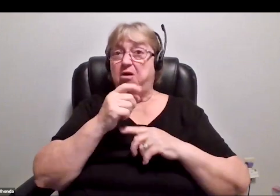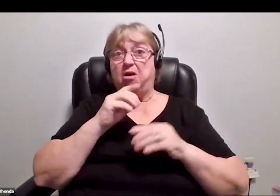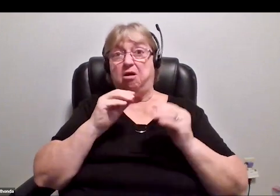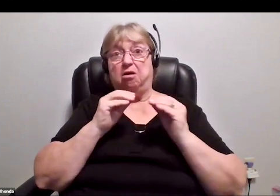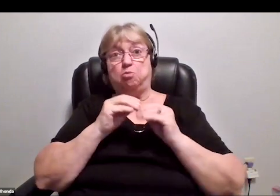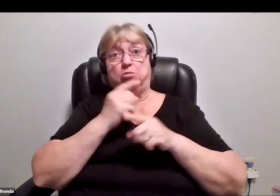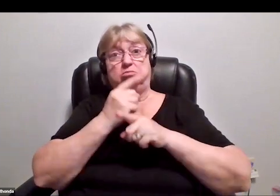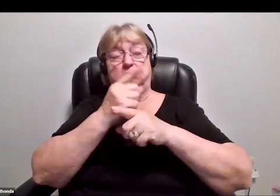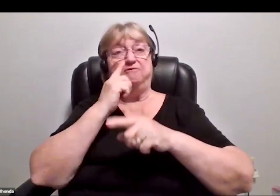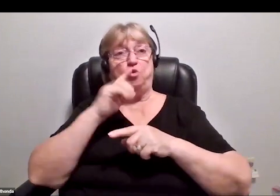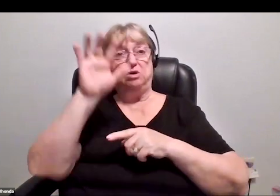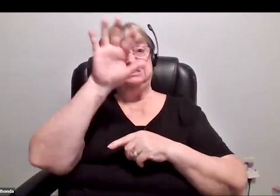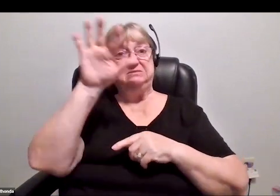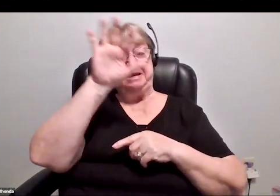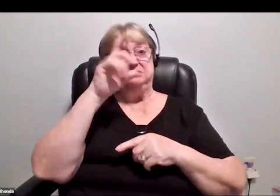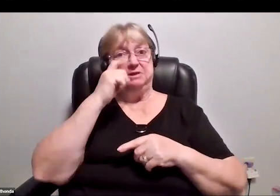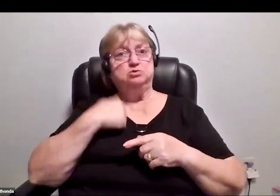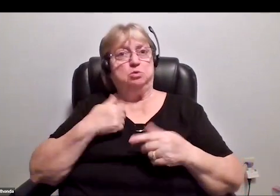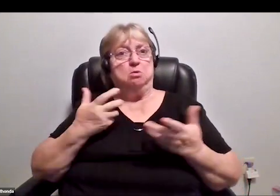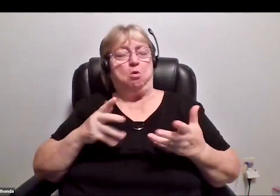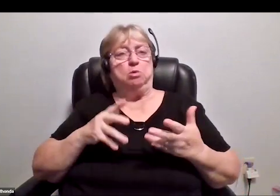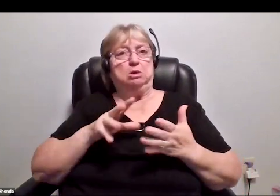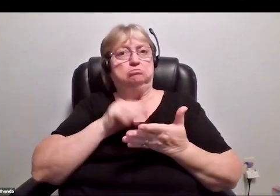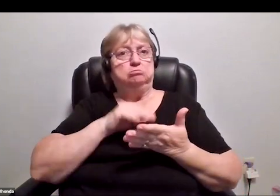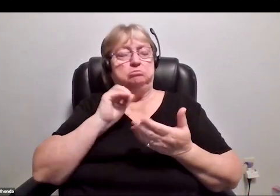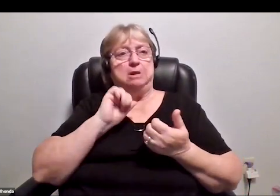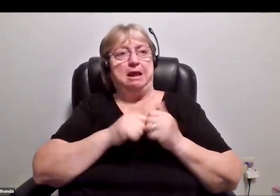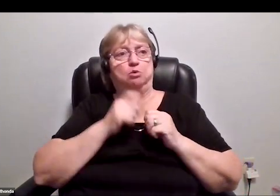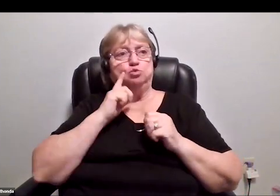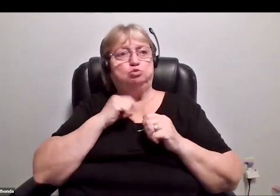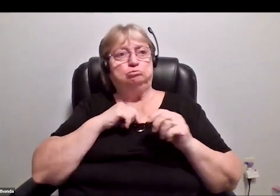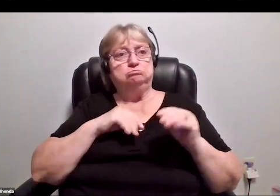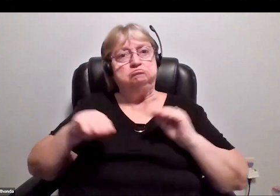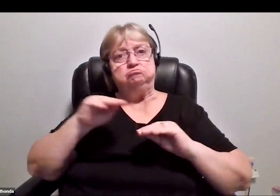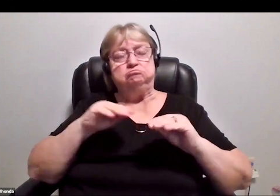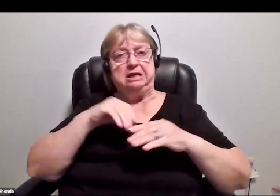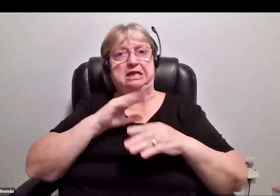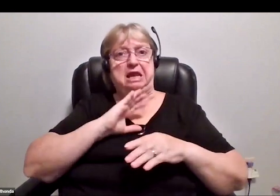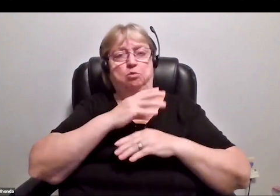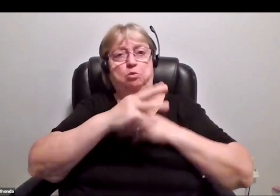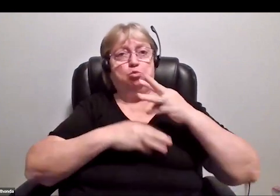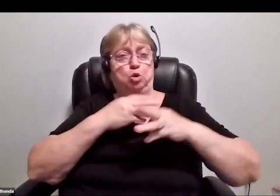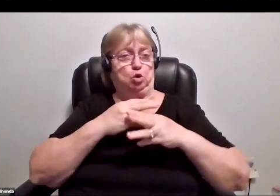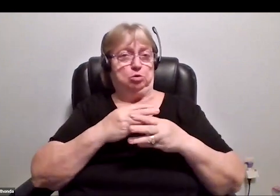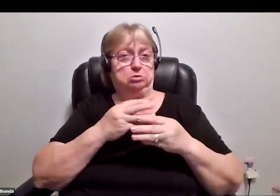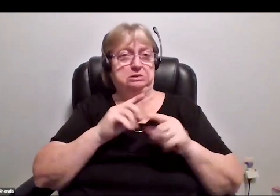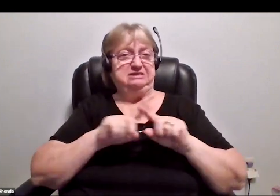because we're already learning to navigate the world differently than most people. The environment we're in is already hostile